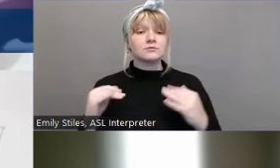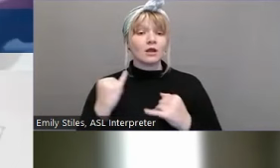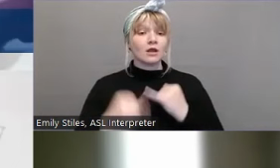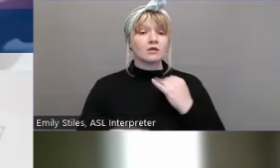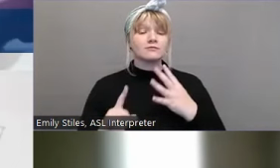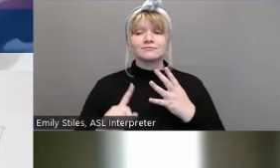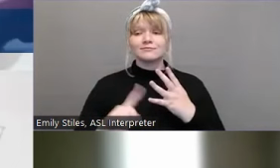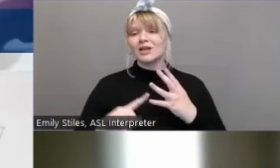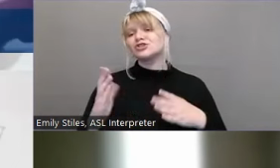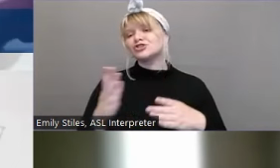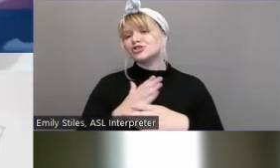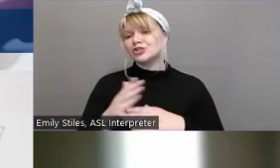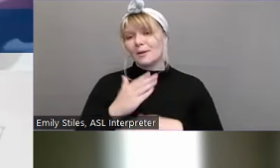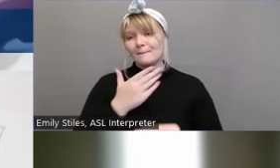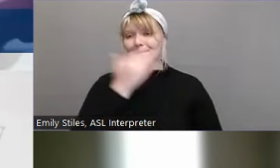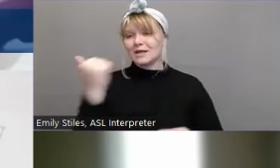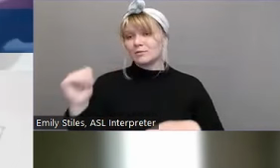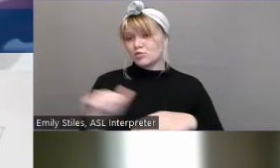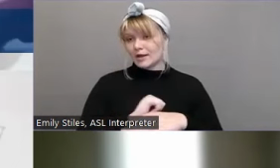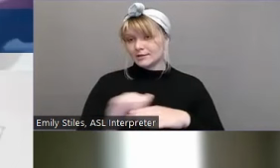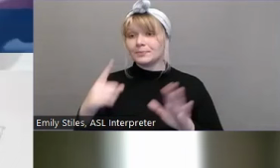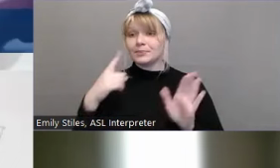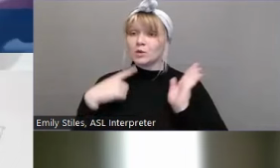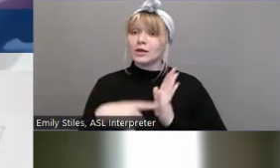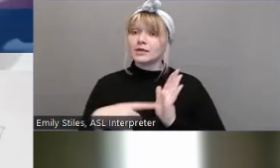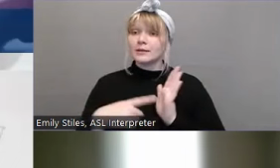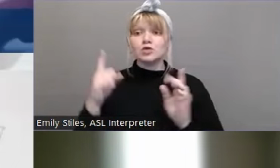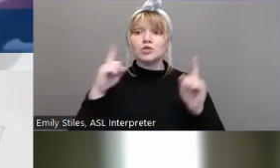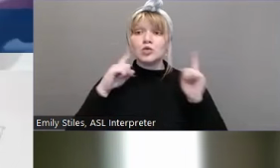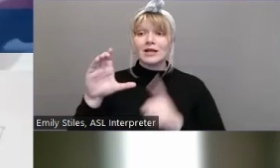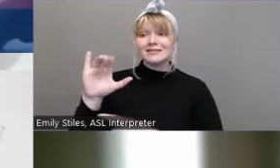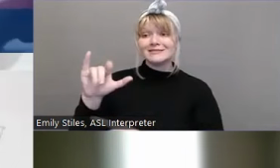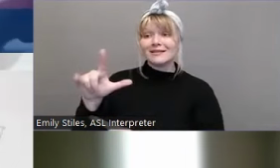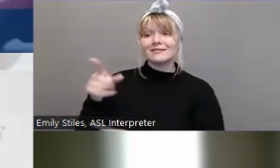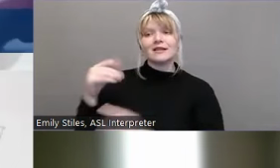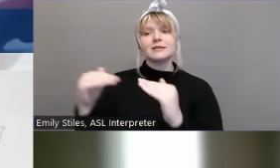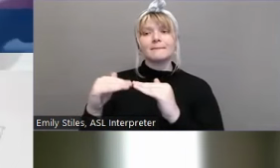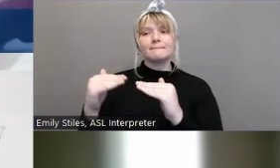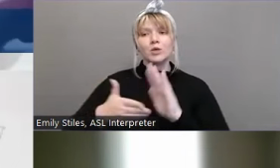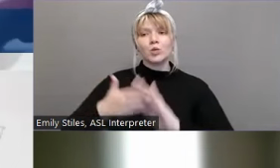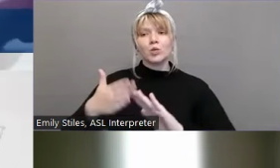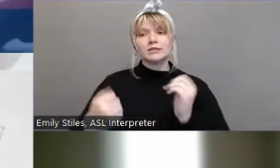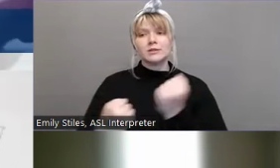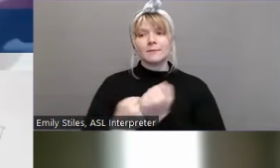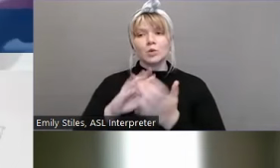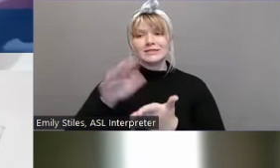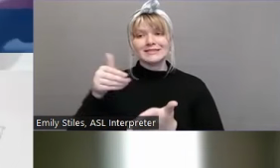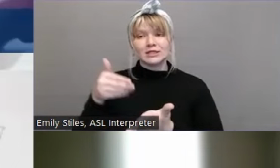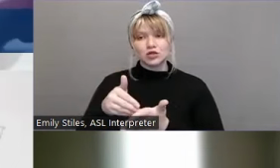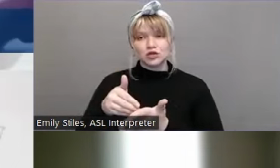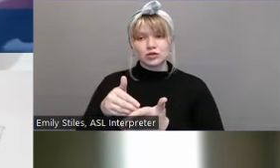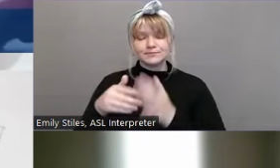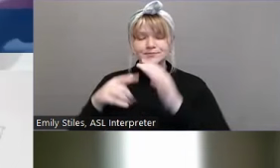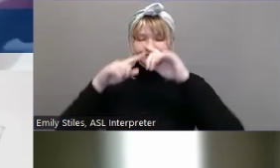So, for example, as you heard CILs are peer-run support centers and similarly the CoC is deeply